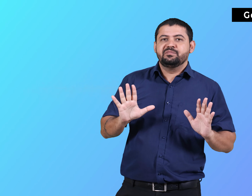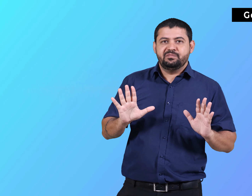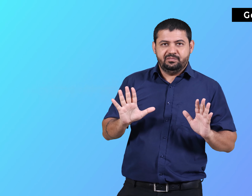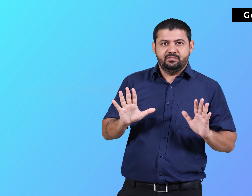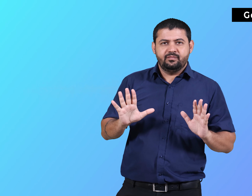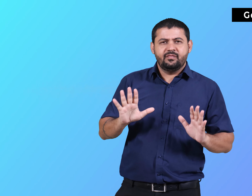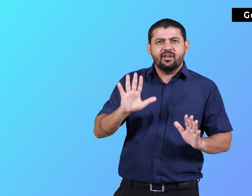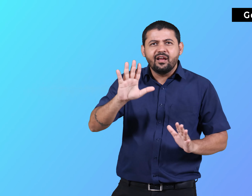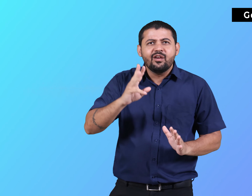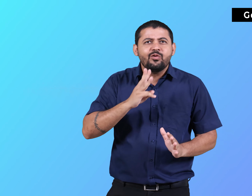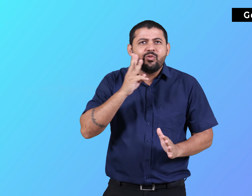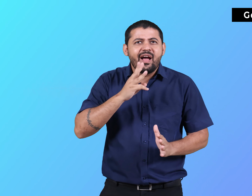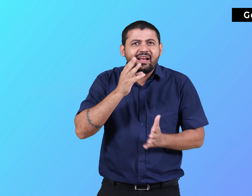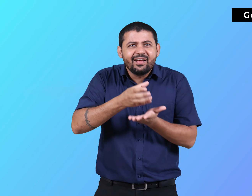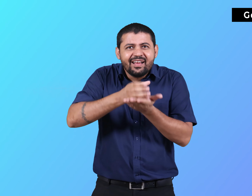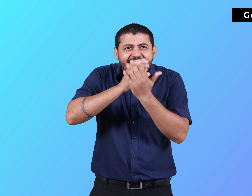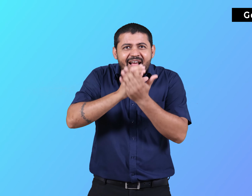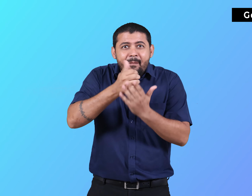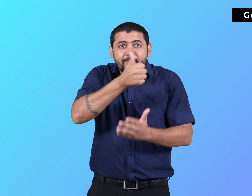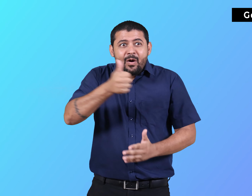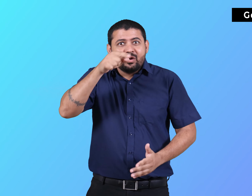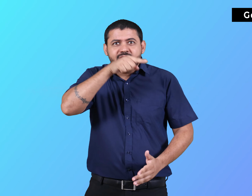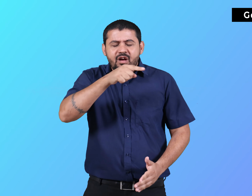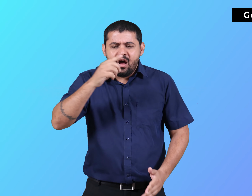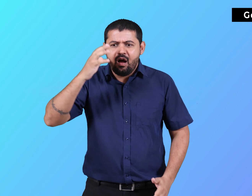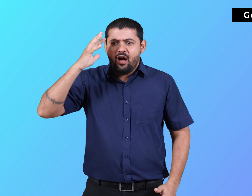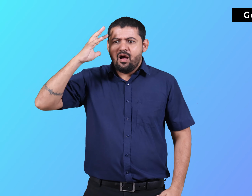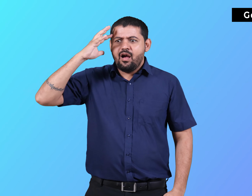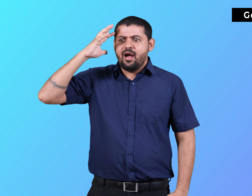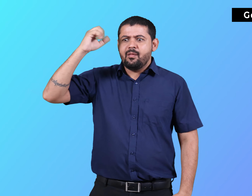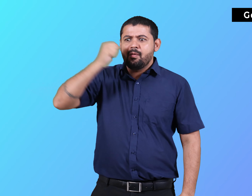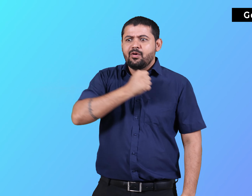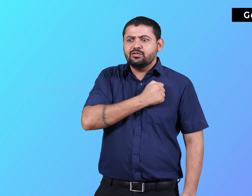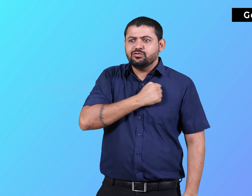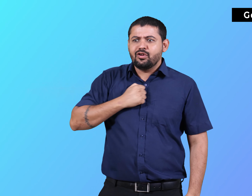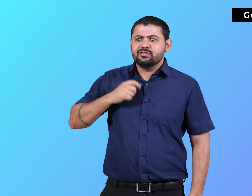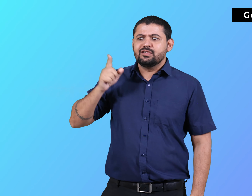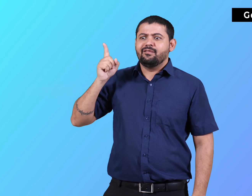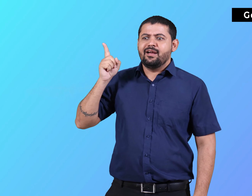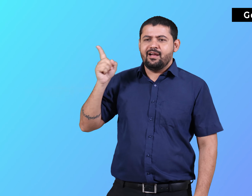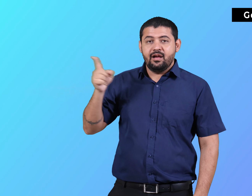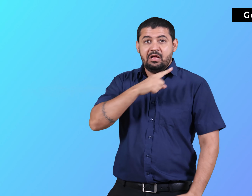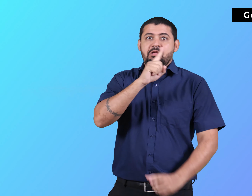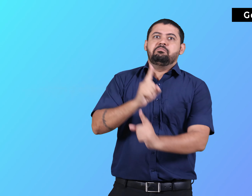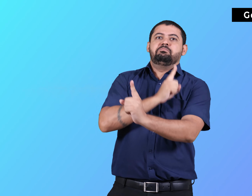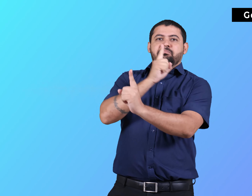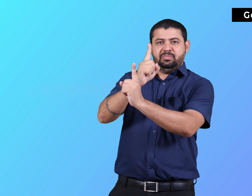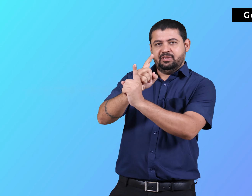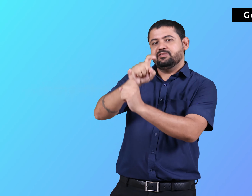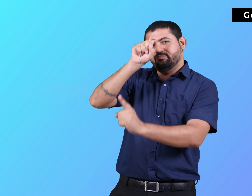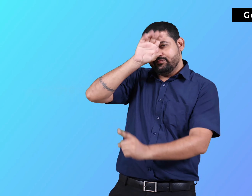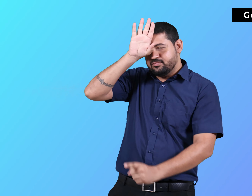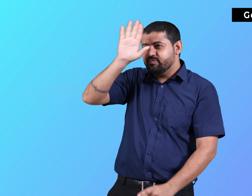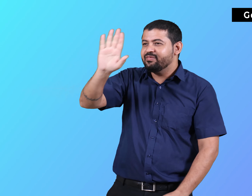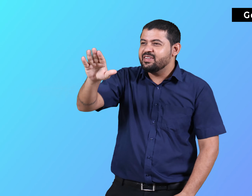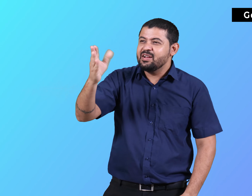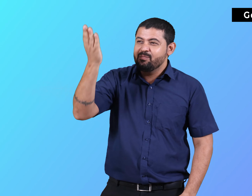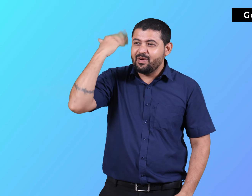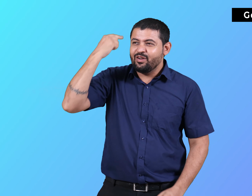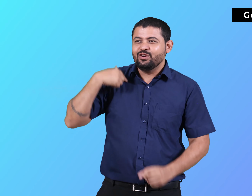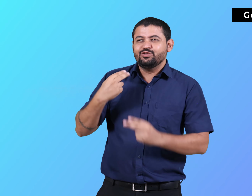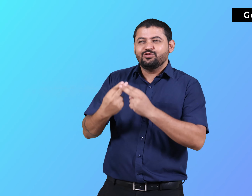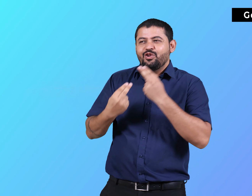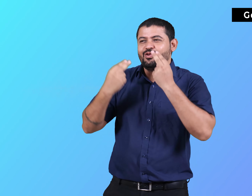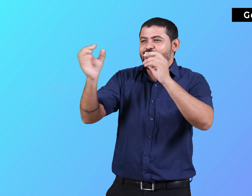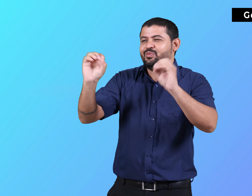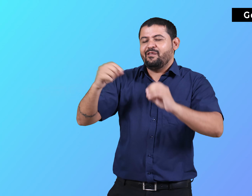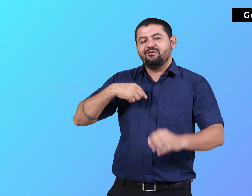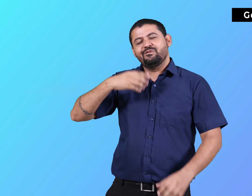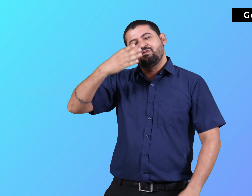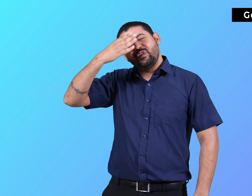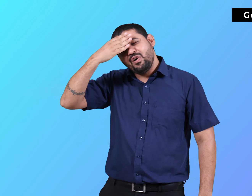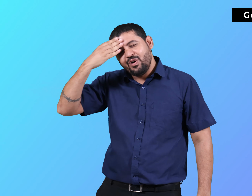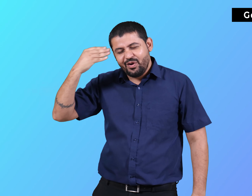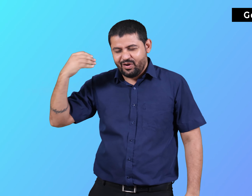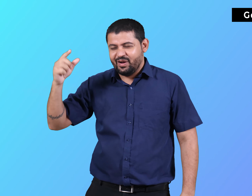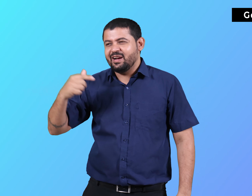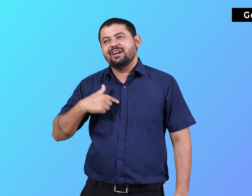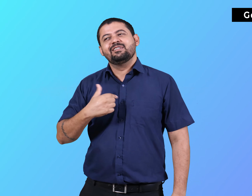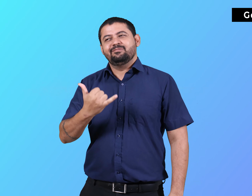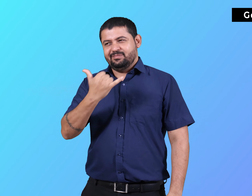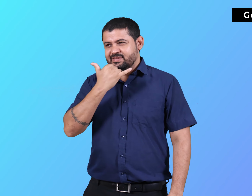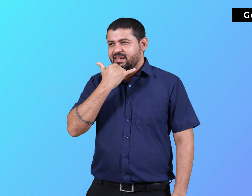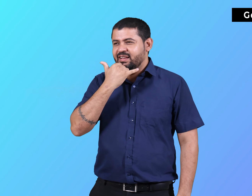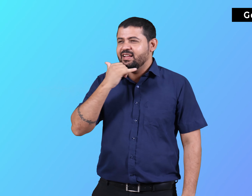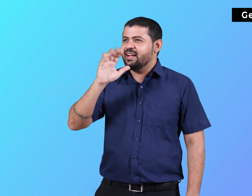Then the king’s assistant remembered Joseph and said to Pharaoh, “I remember something I forgot to do.